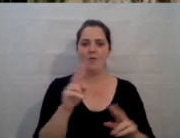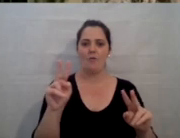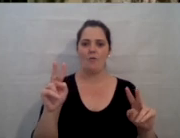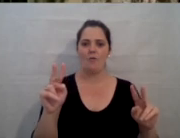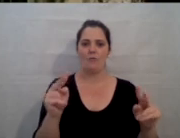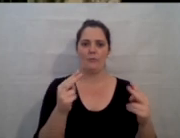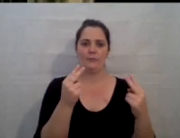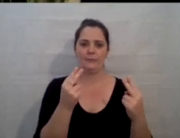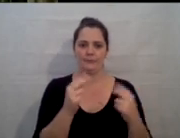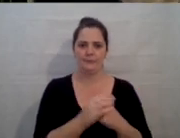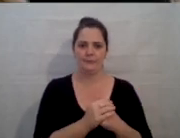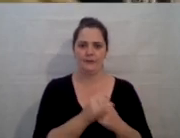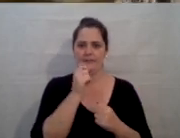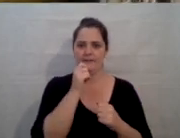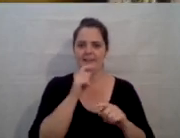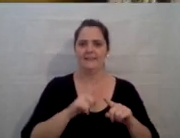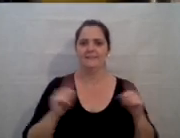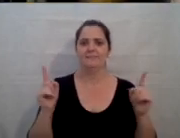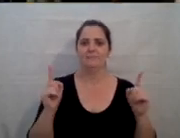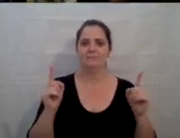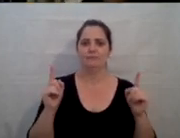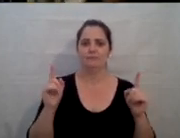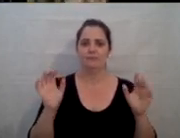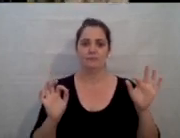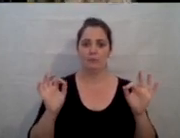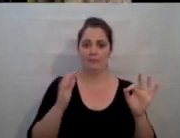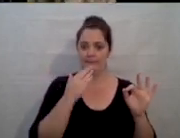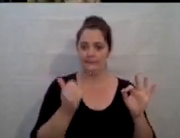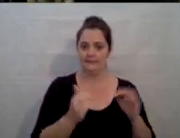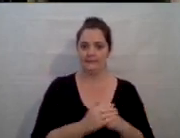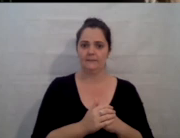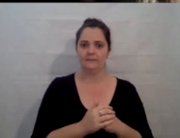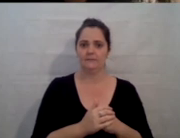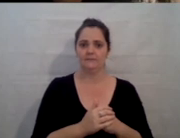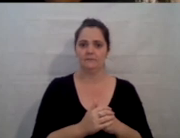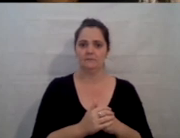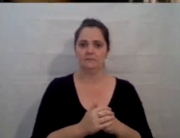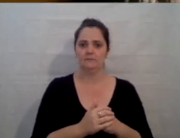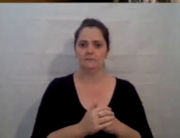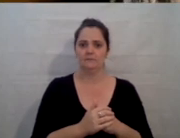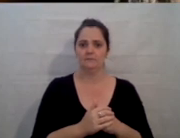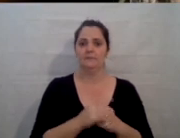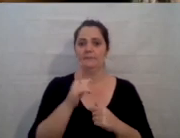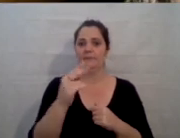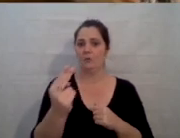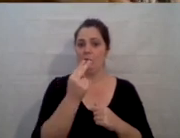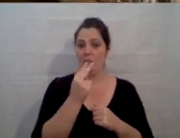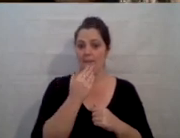and do slightly different poses. So Rachel, I'll have you face towards me like this direction, that's right, and then Atticus I'll have